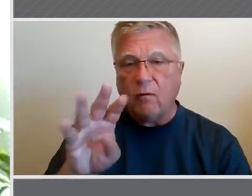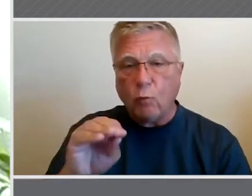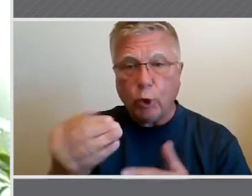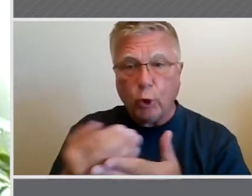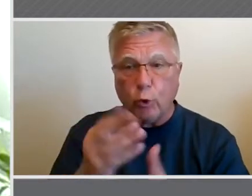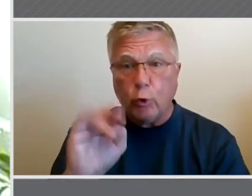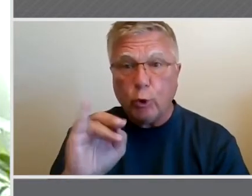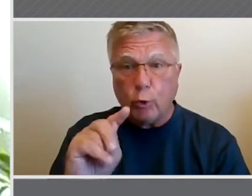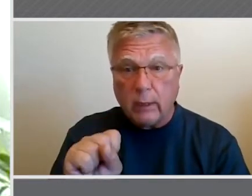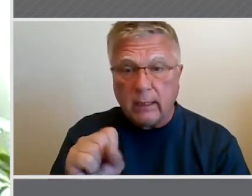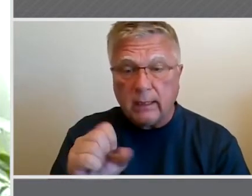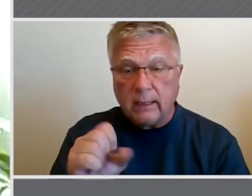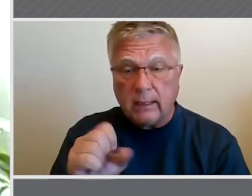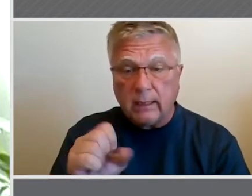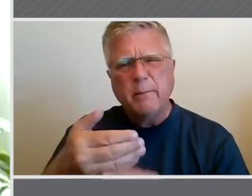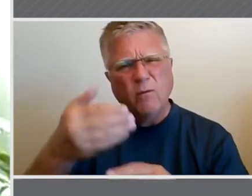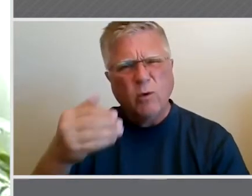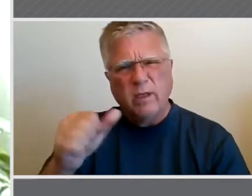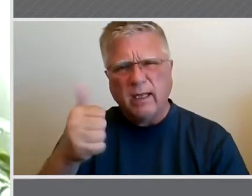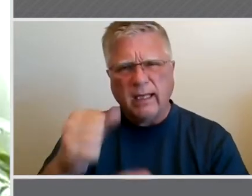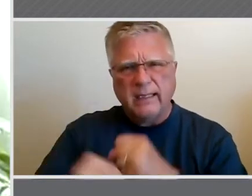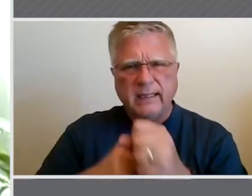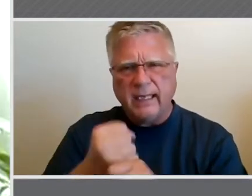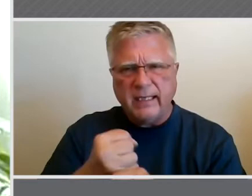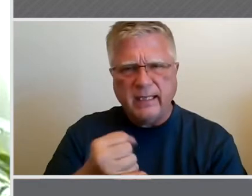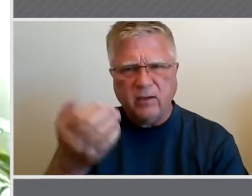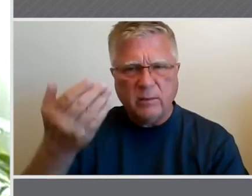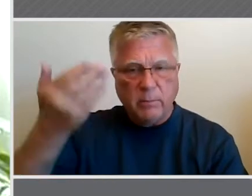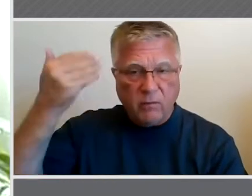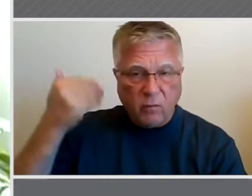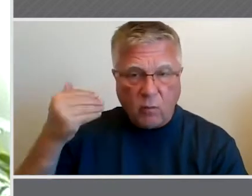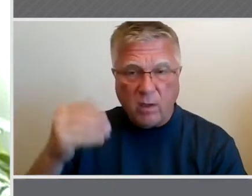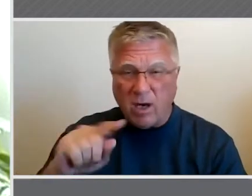that had nine new units.